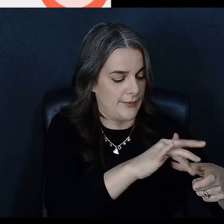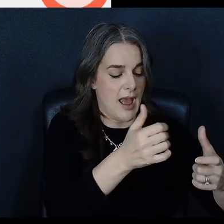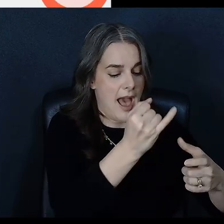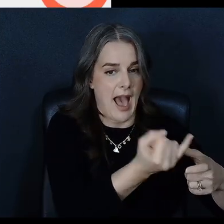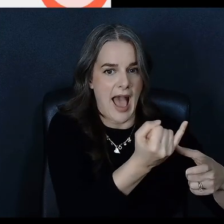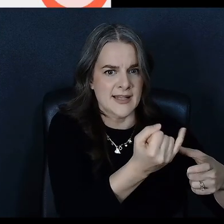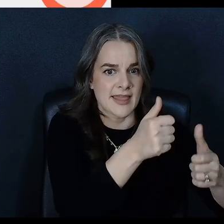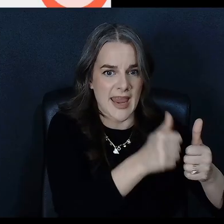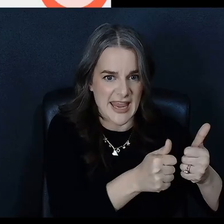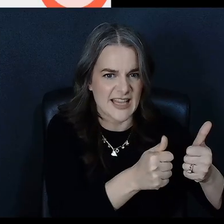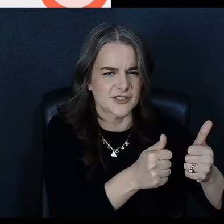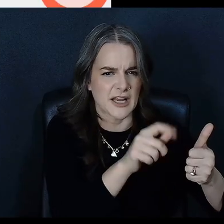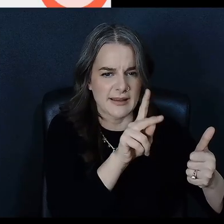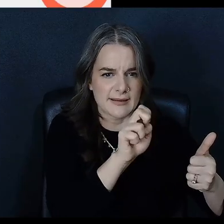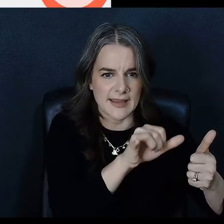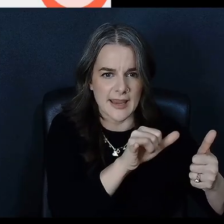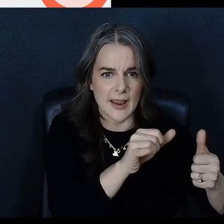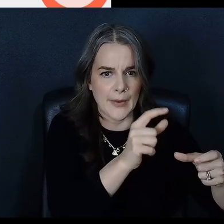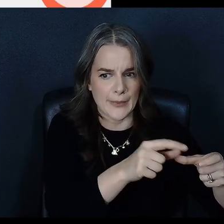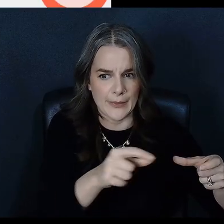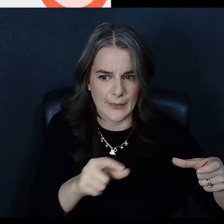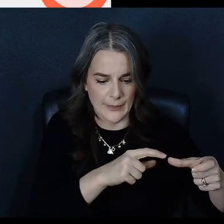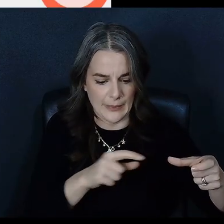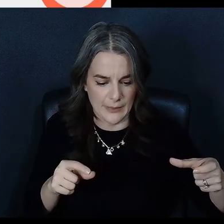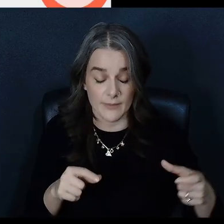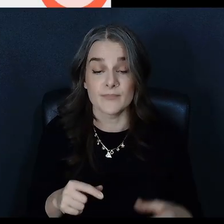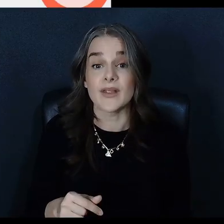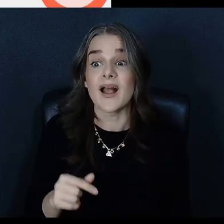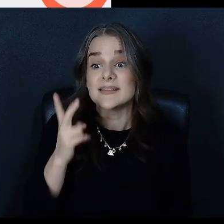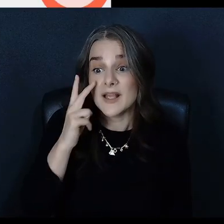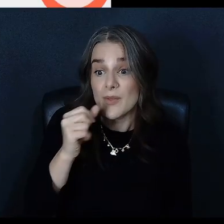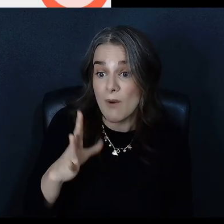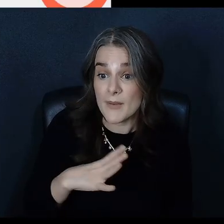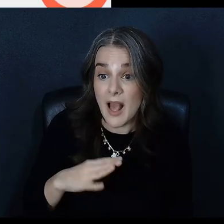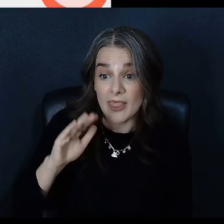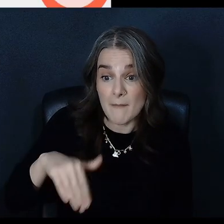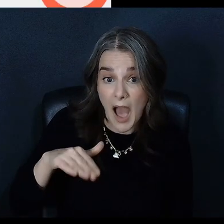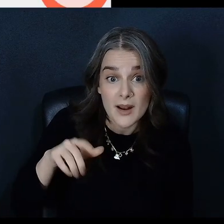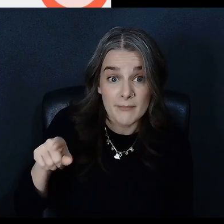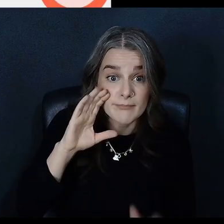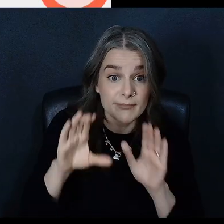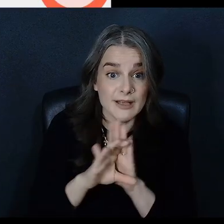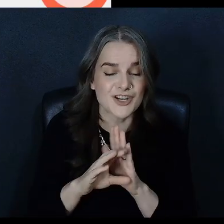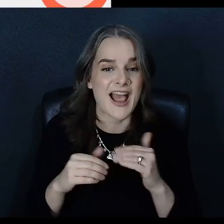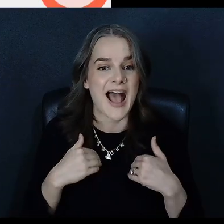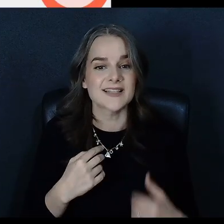like the lady at the bottom. She's using a mouth pointer to type and to use her trackball for her mouse.